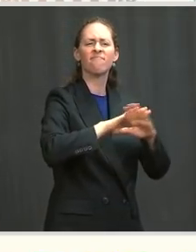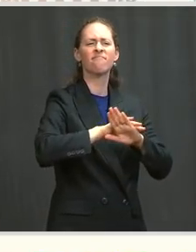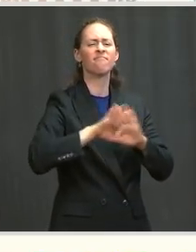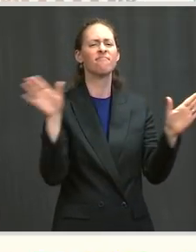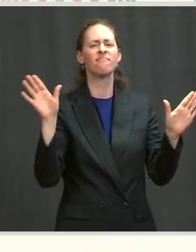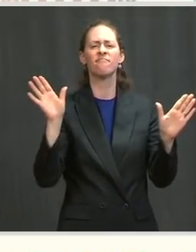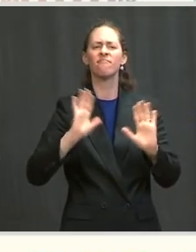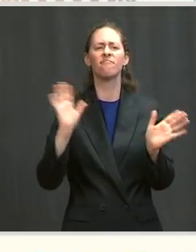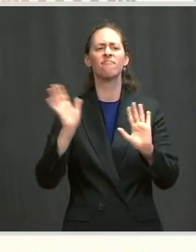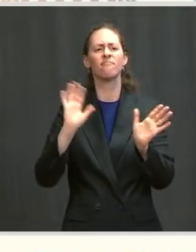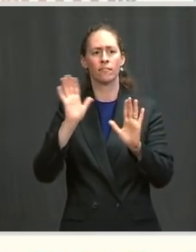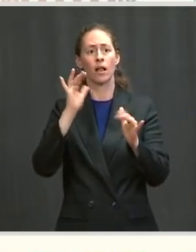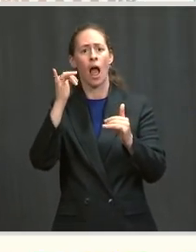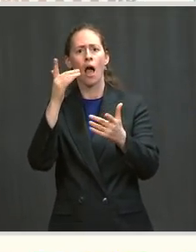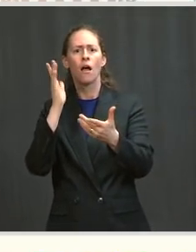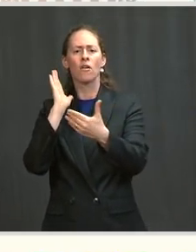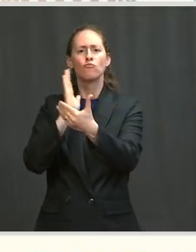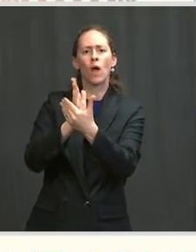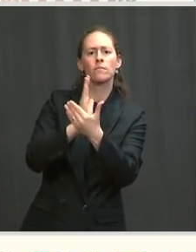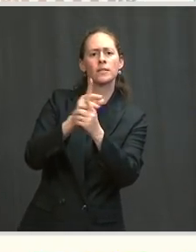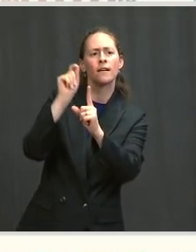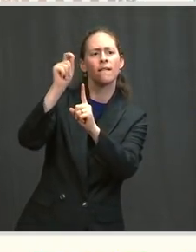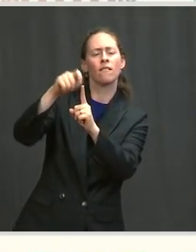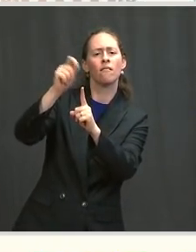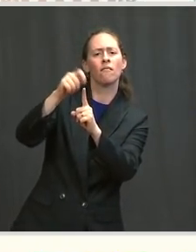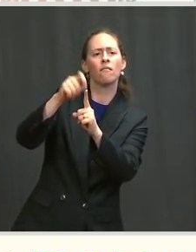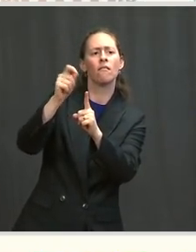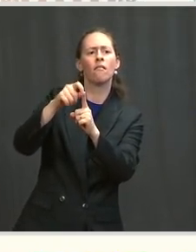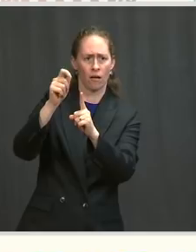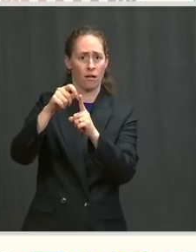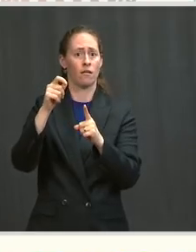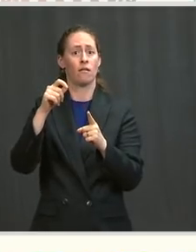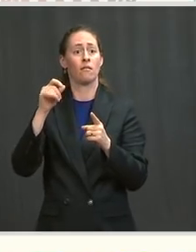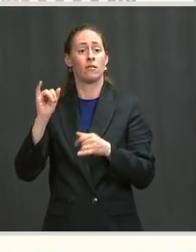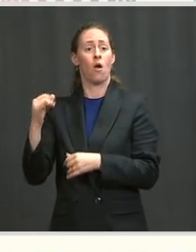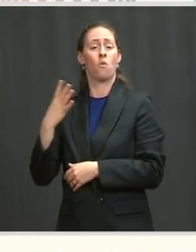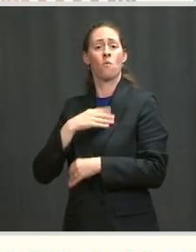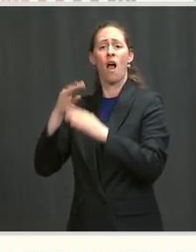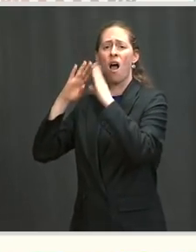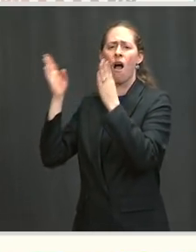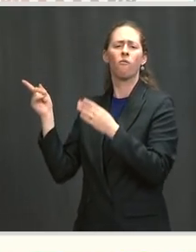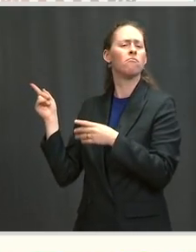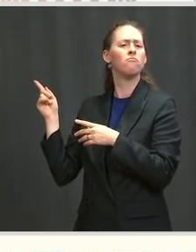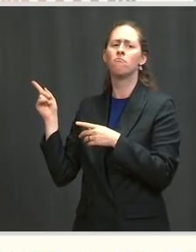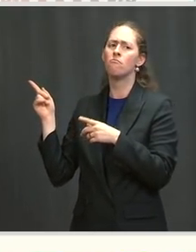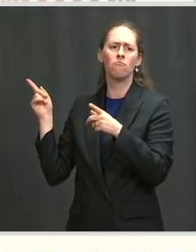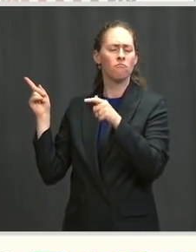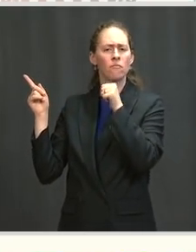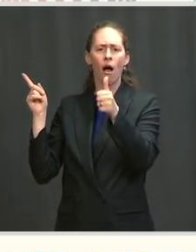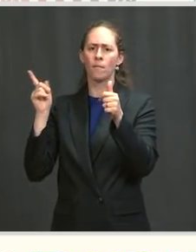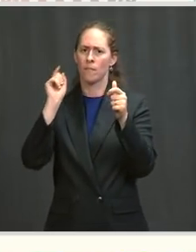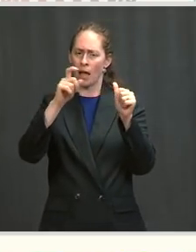is strong and unequivocal, unequivocal support for the Equality Act, which must pass. And we thank the congressional leaders here